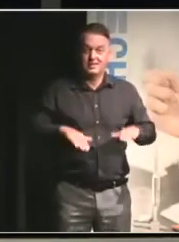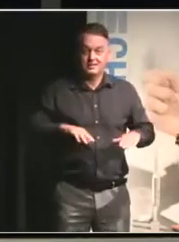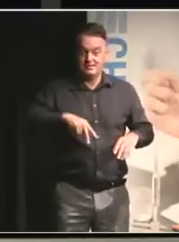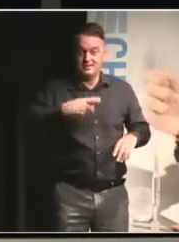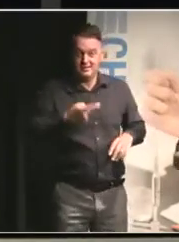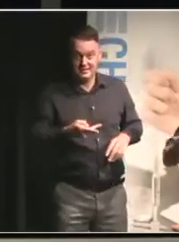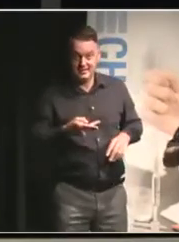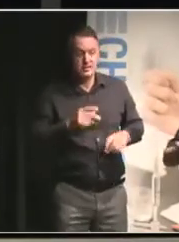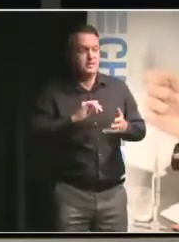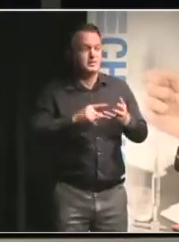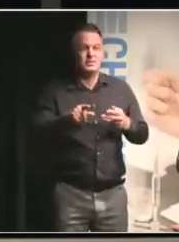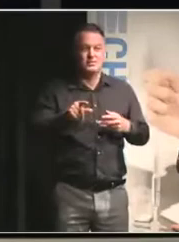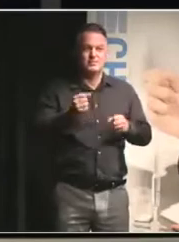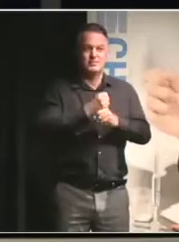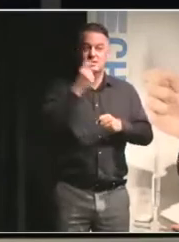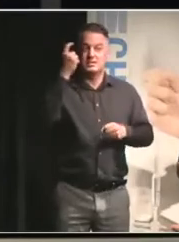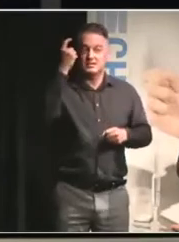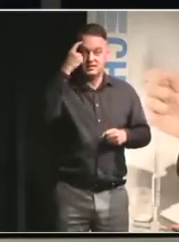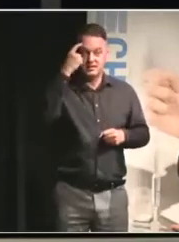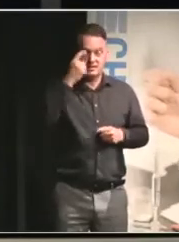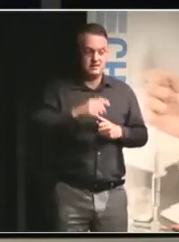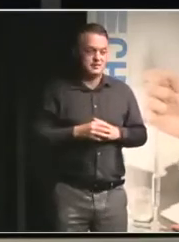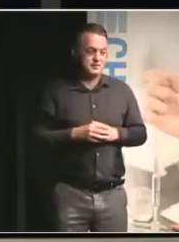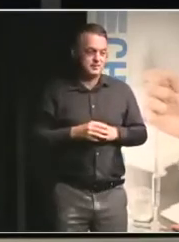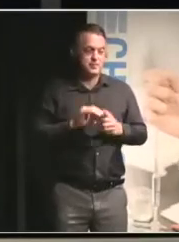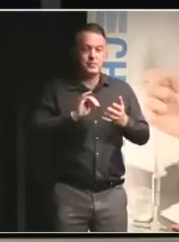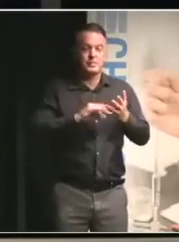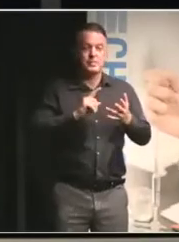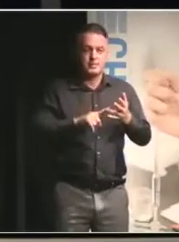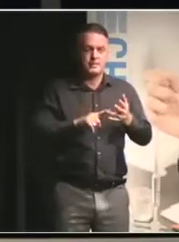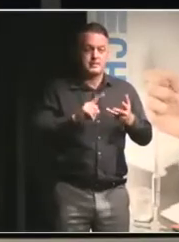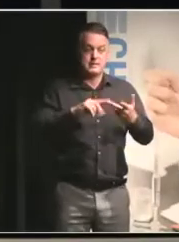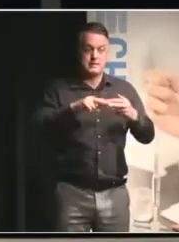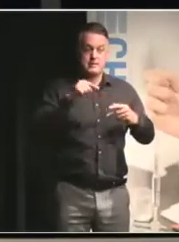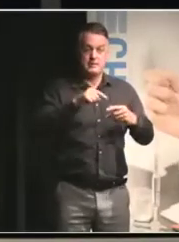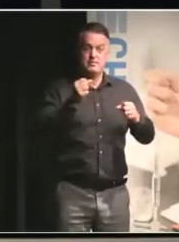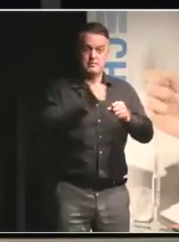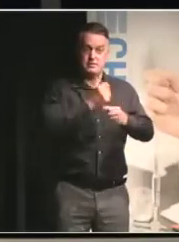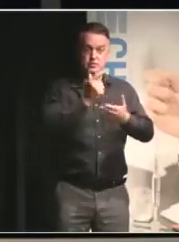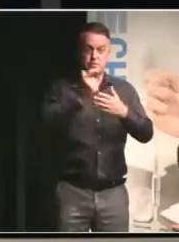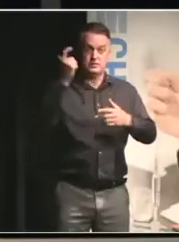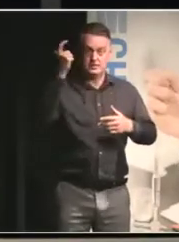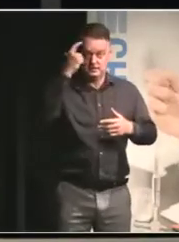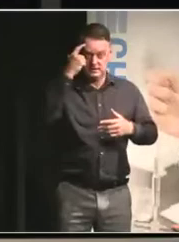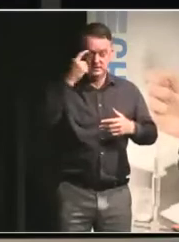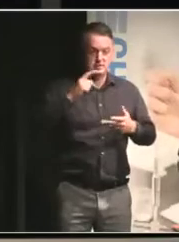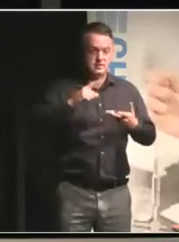So it just kind of makes sense. So the issue is if this makes so much sense, if society wants us